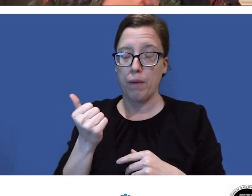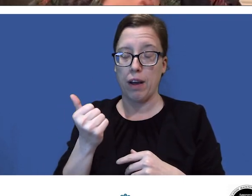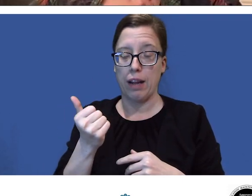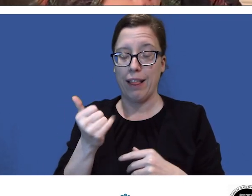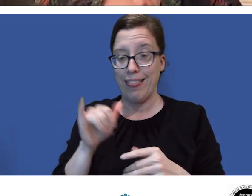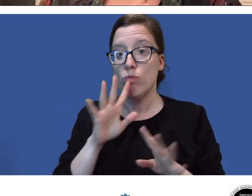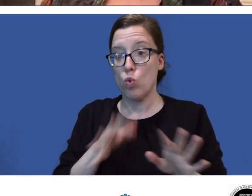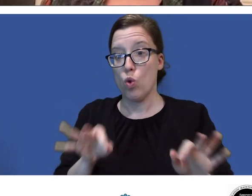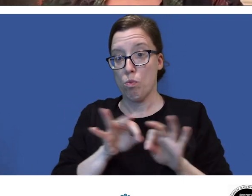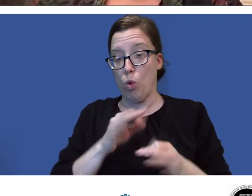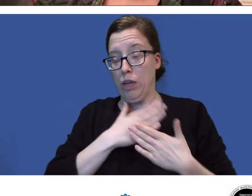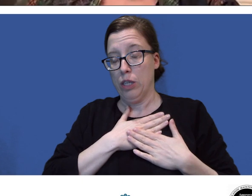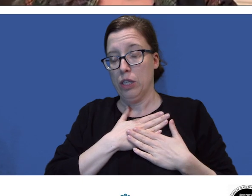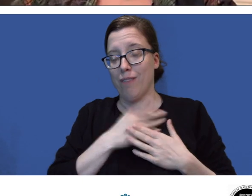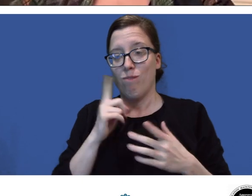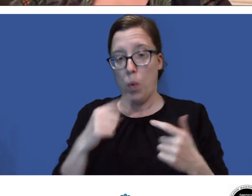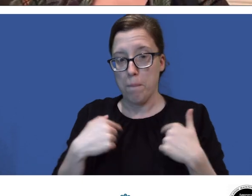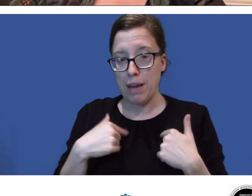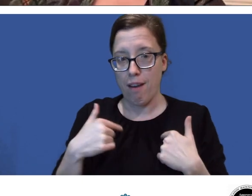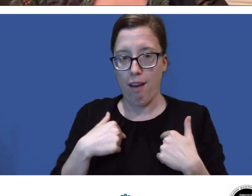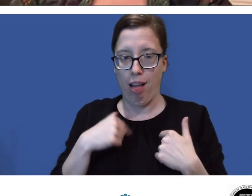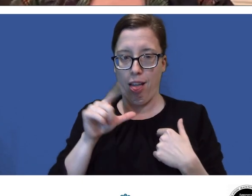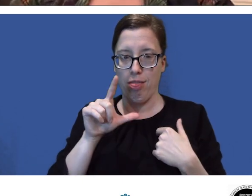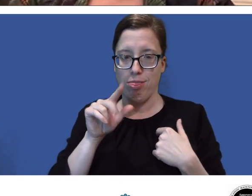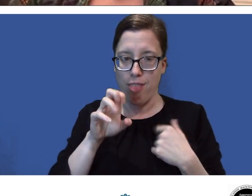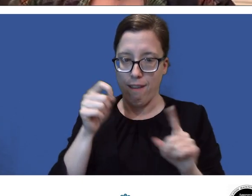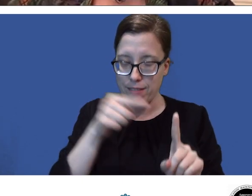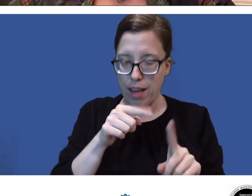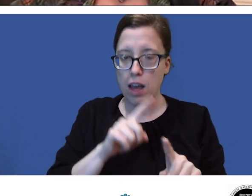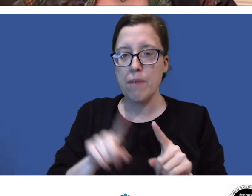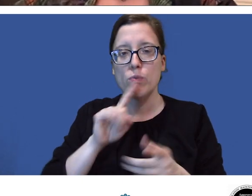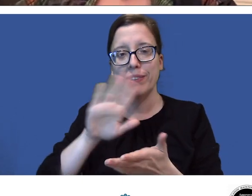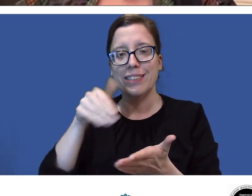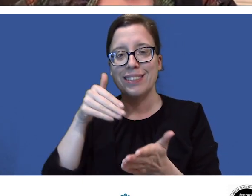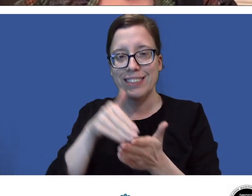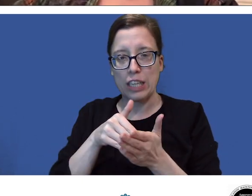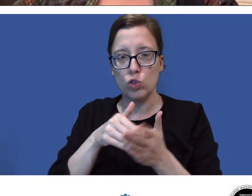to my heart and what I love. It really is the central theme